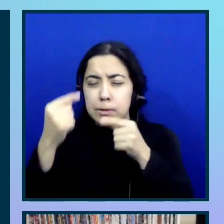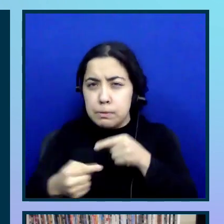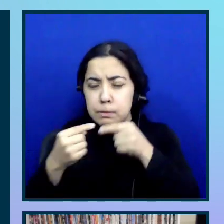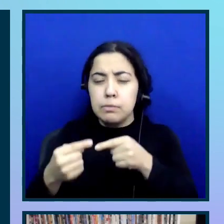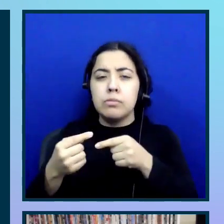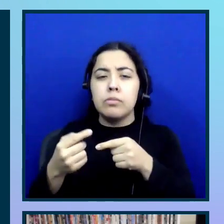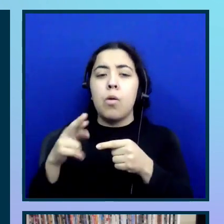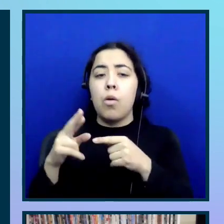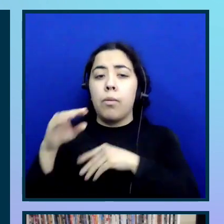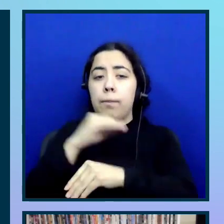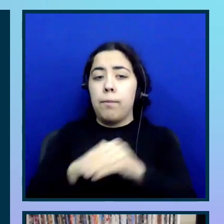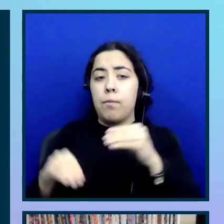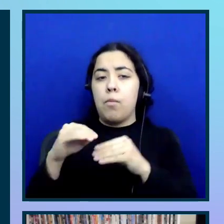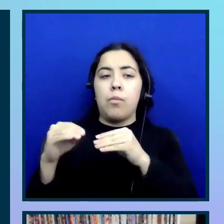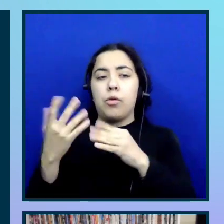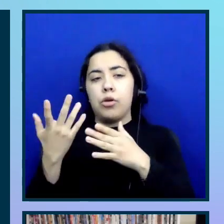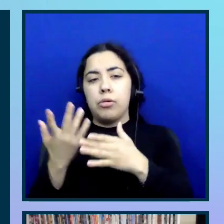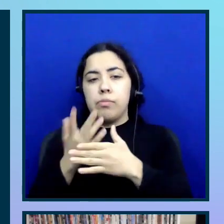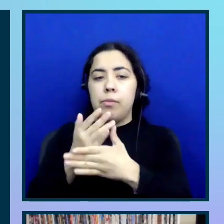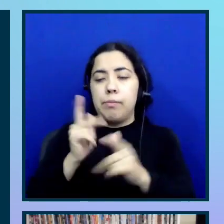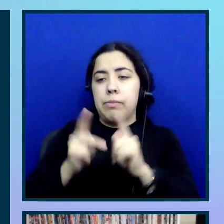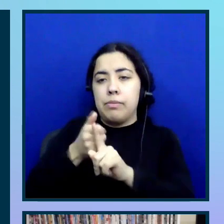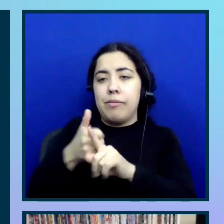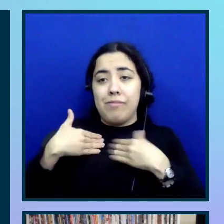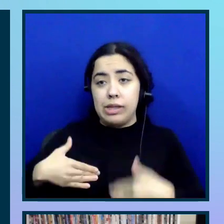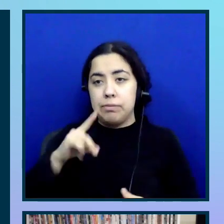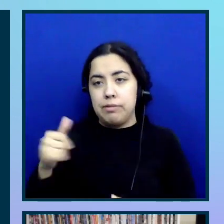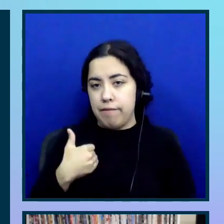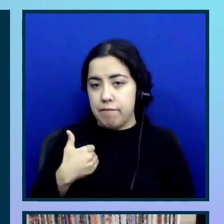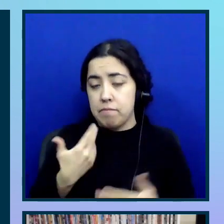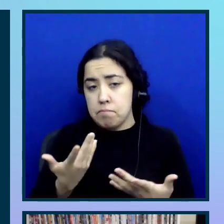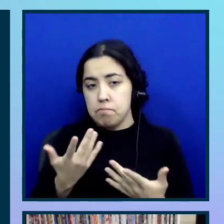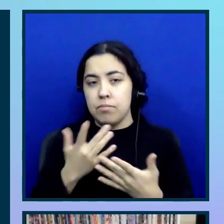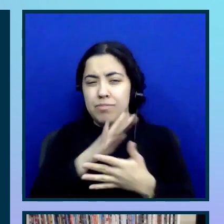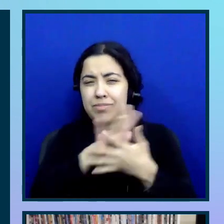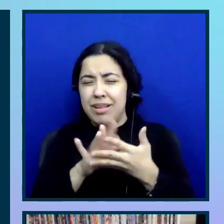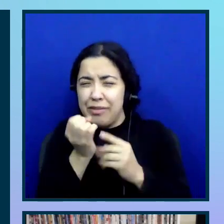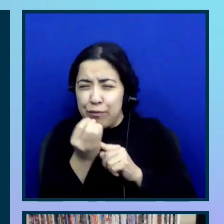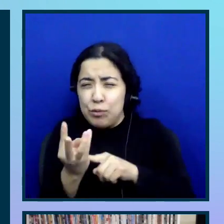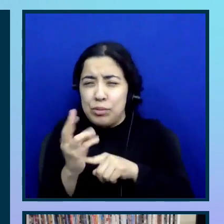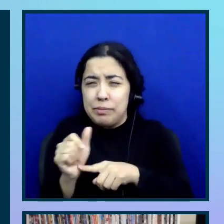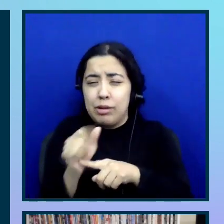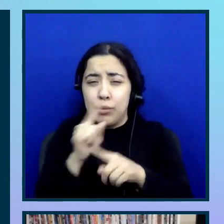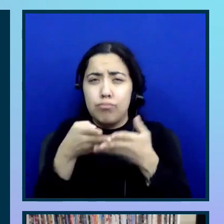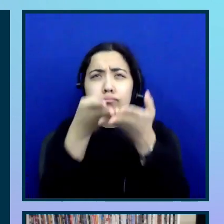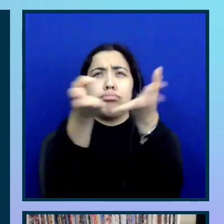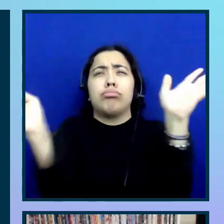or motor impairments, people with physical disabilities. So these represent only a few disabilities at a very generalized level.